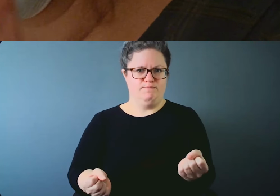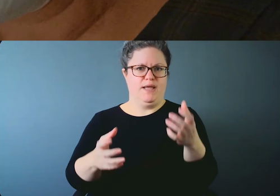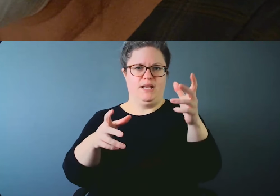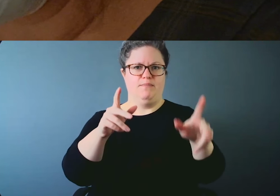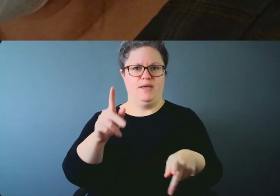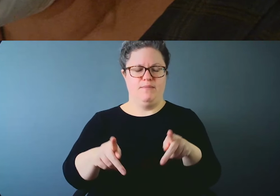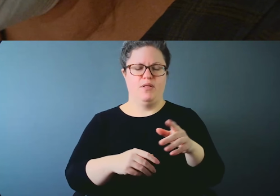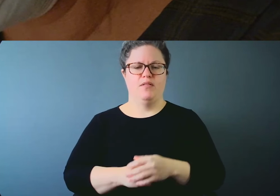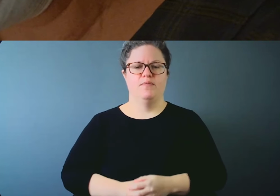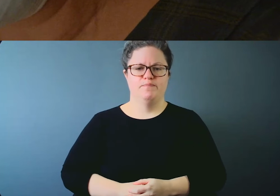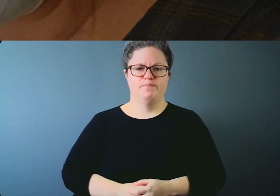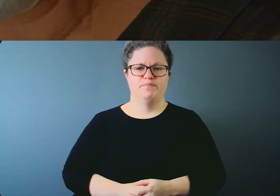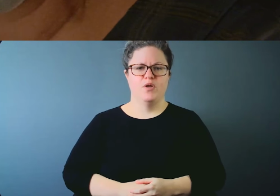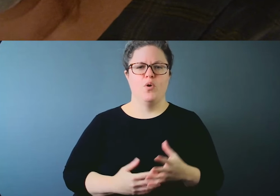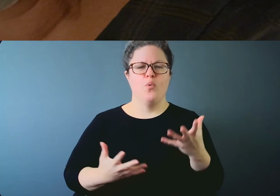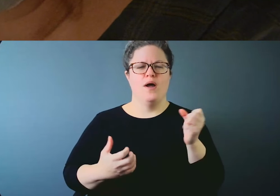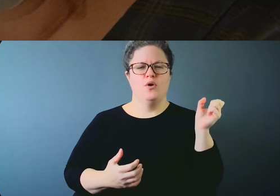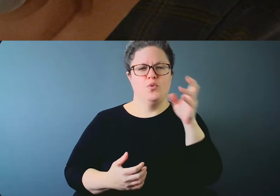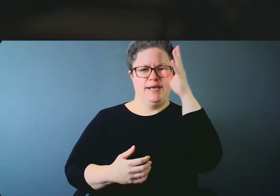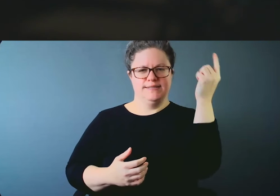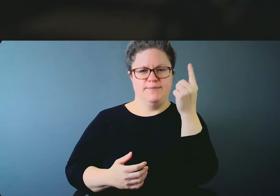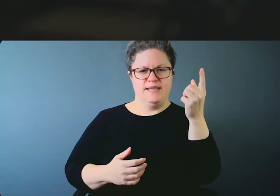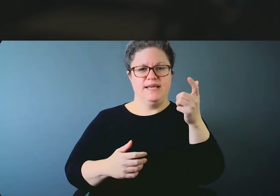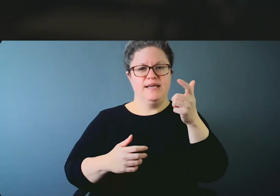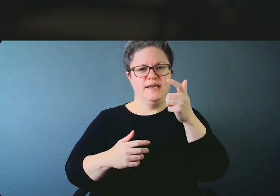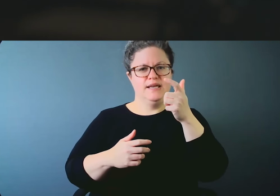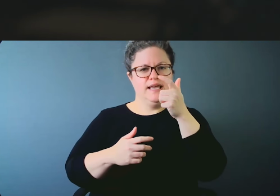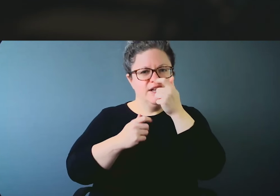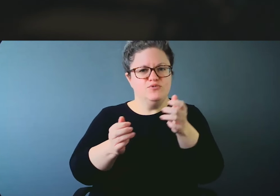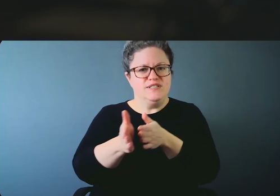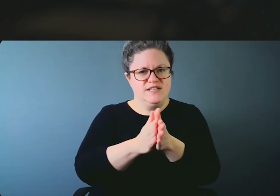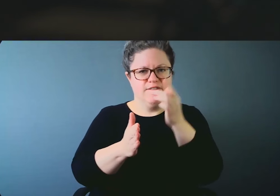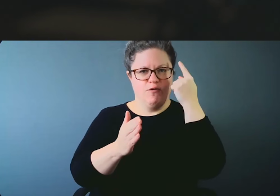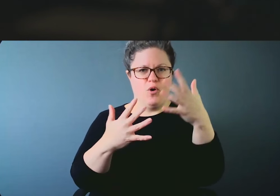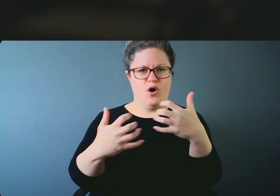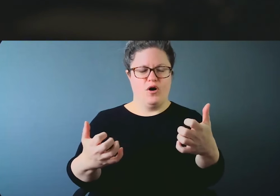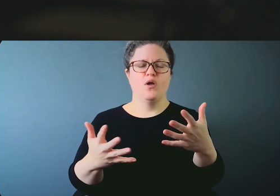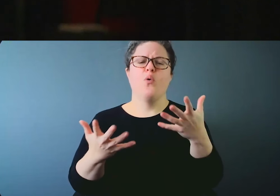To create something that is interesting for them and that they get the same value of the things that